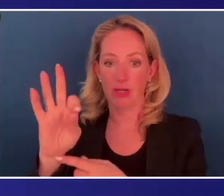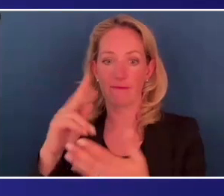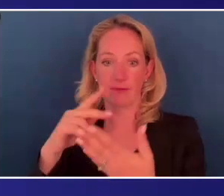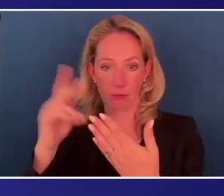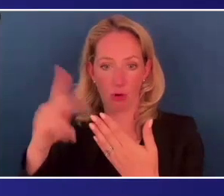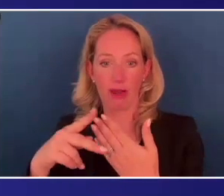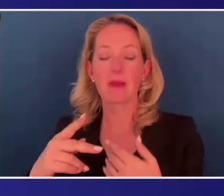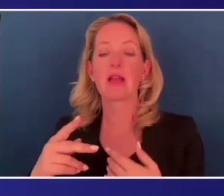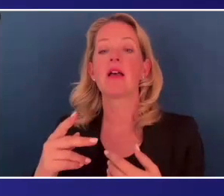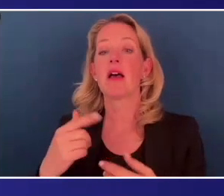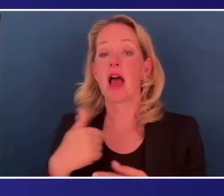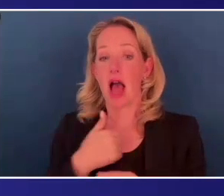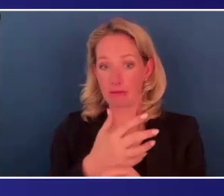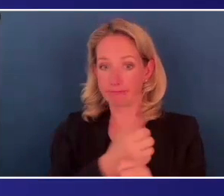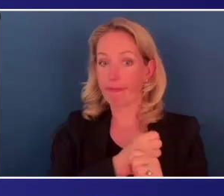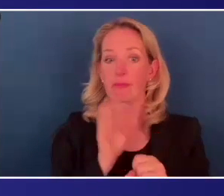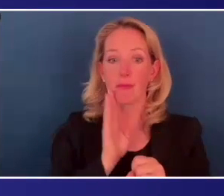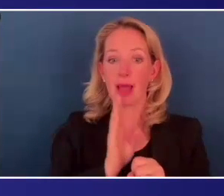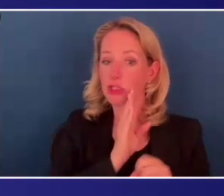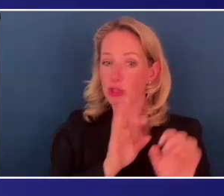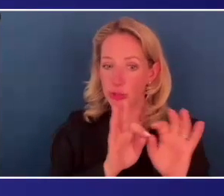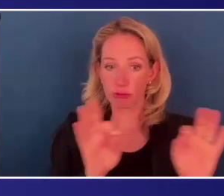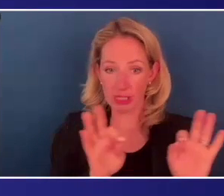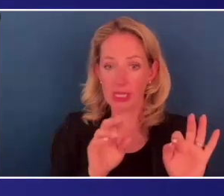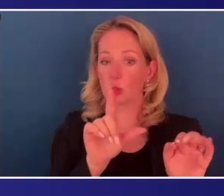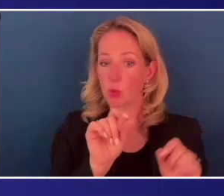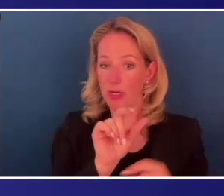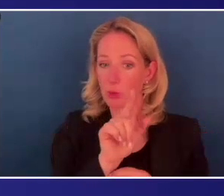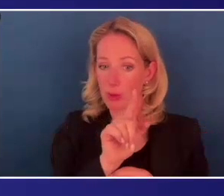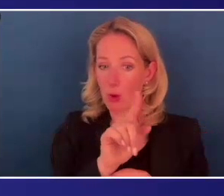After earning my bachelor's degree in 2,001, I attended medical school at St.